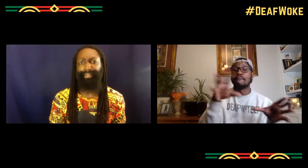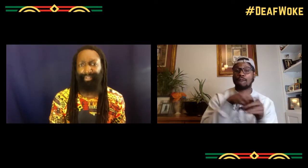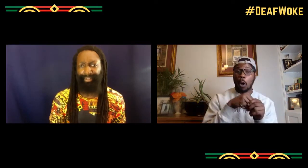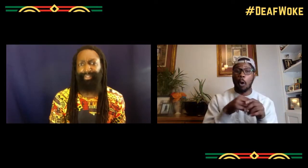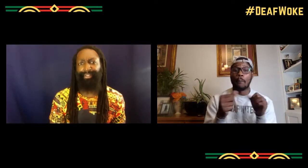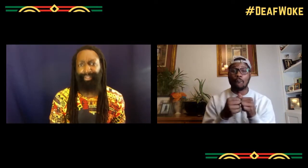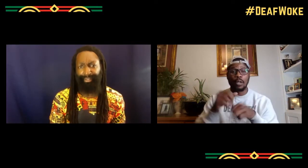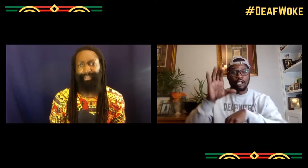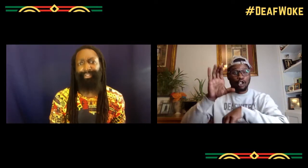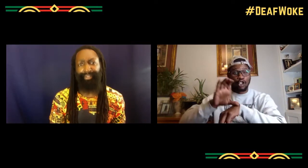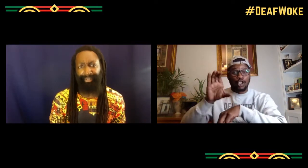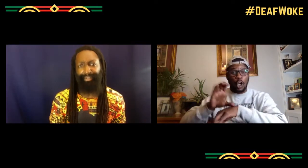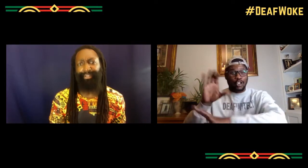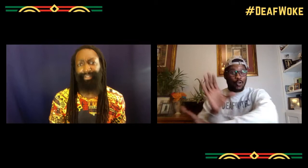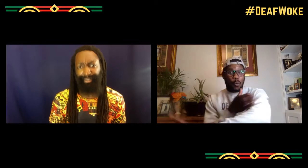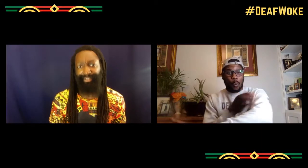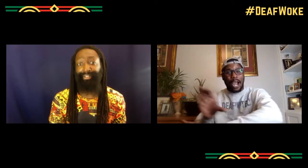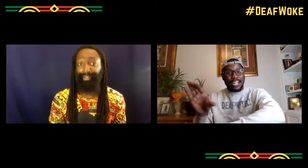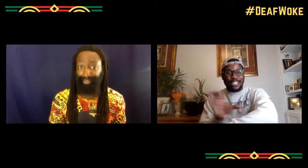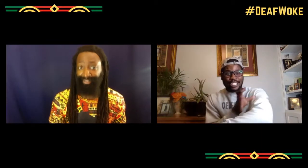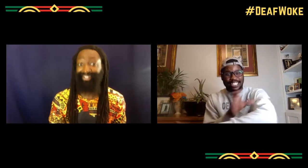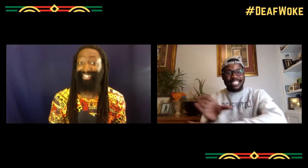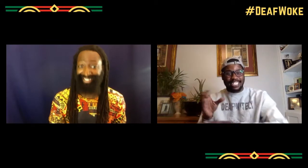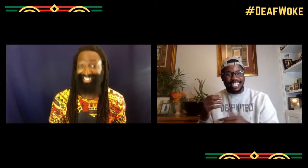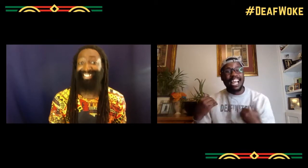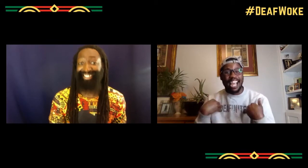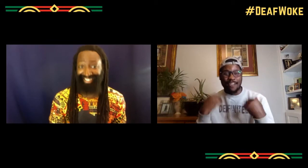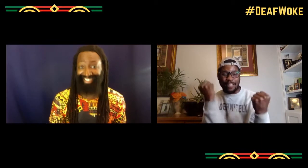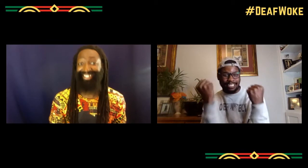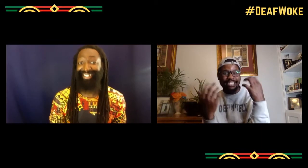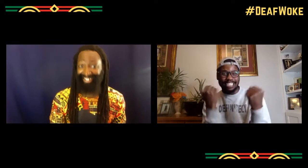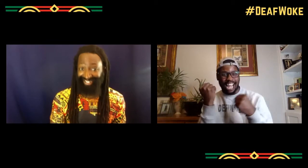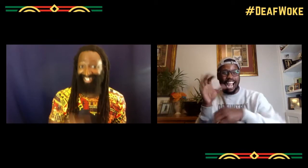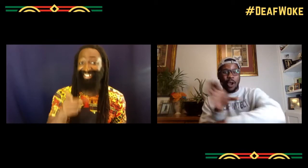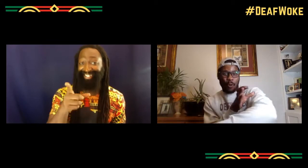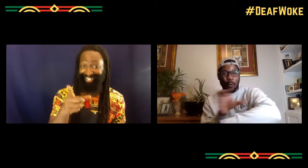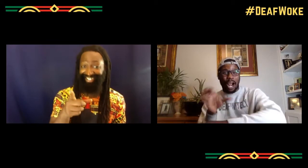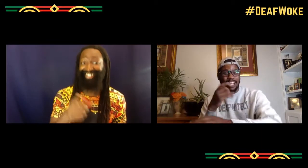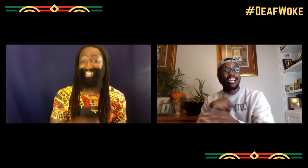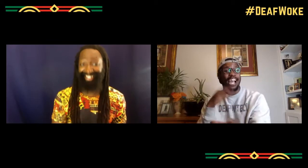I really, you know, just really didn't want to. I was involved in the church choir, however,